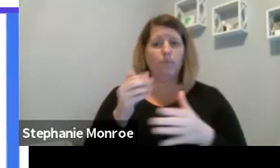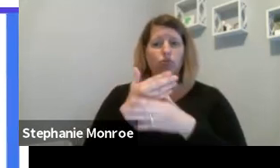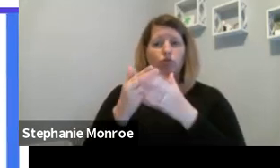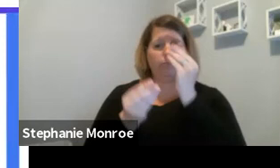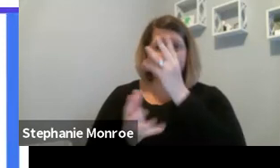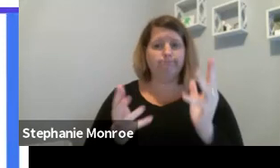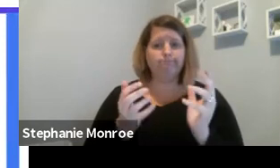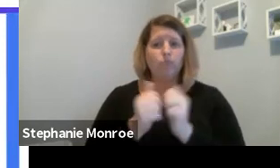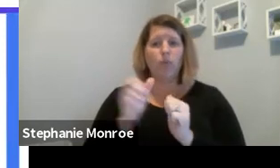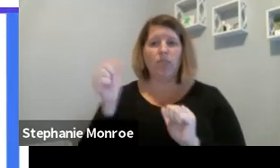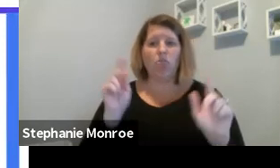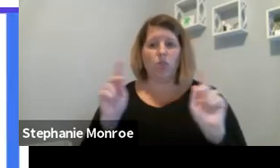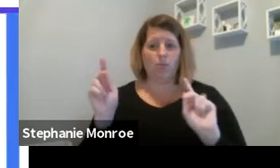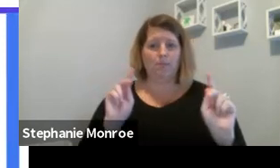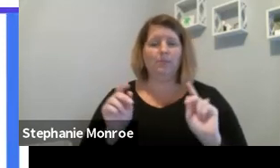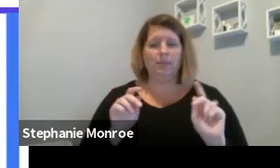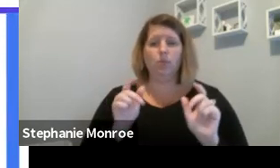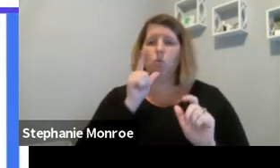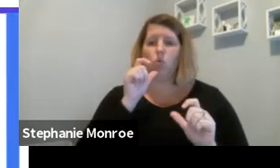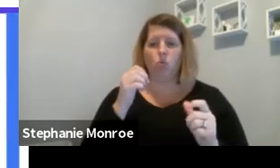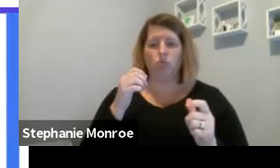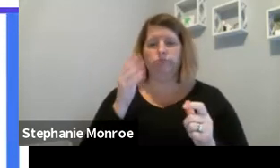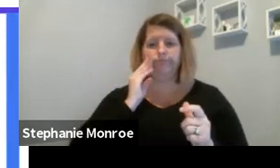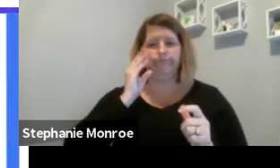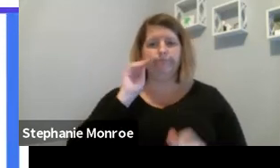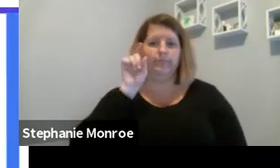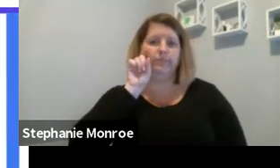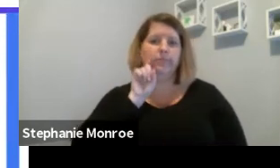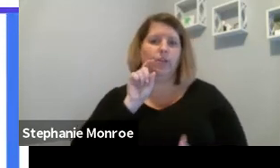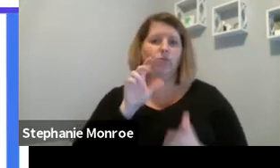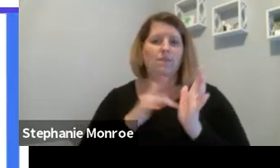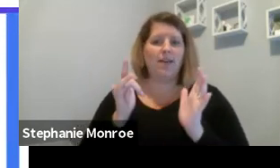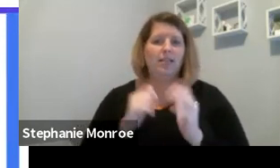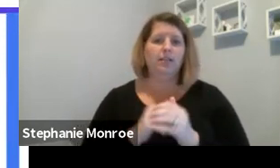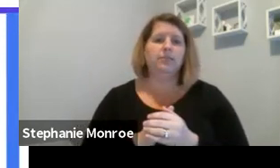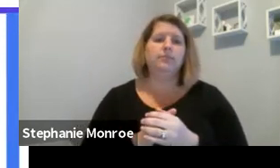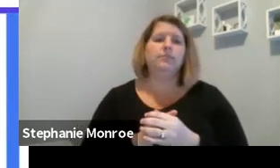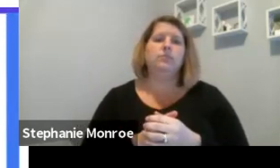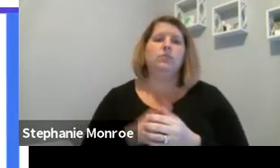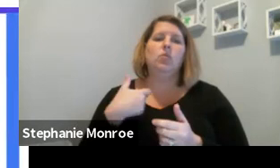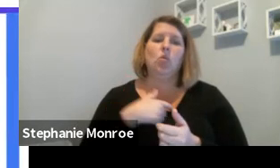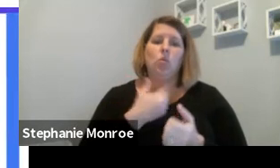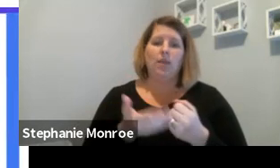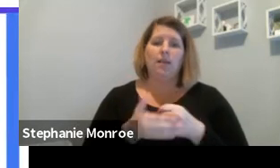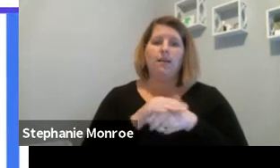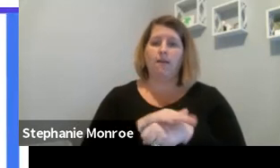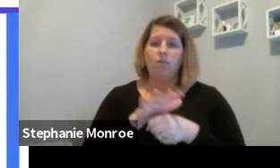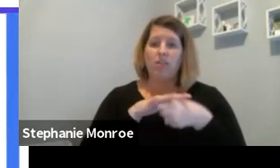who discloses sexual violence. Number one, we cover the area from Florida City